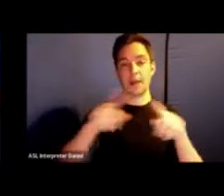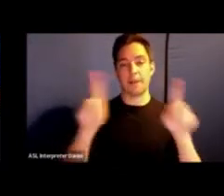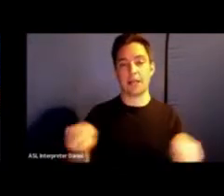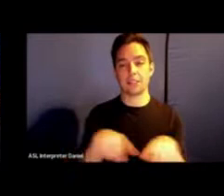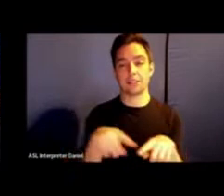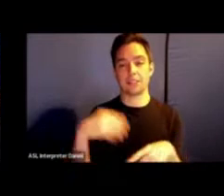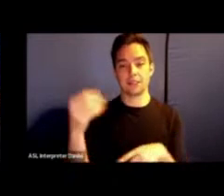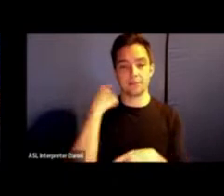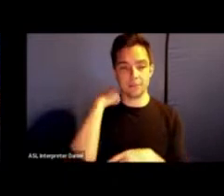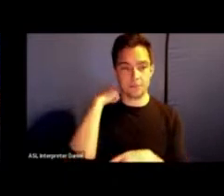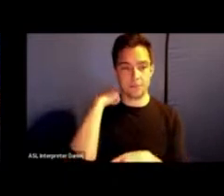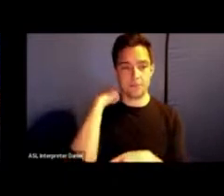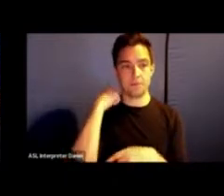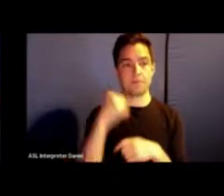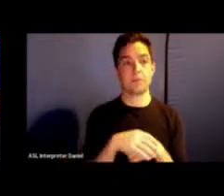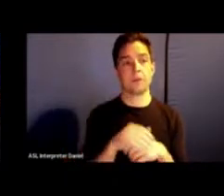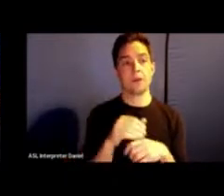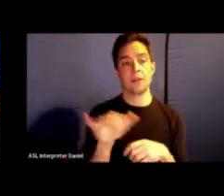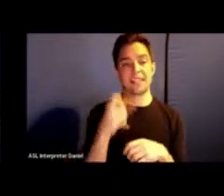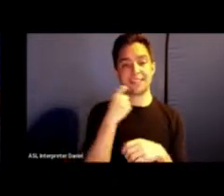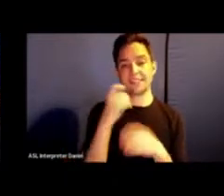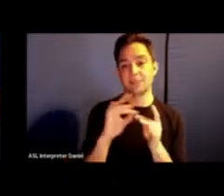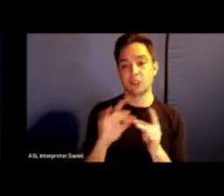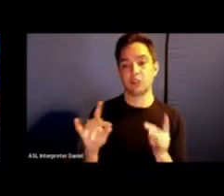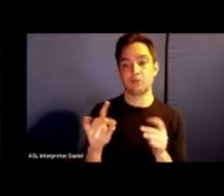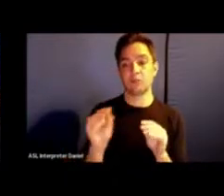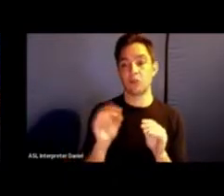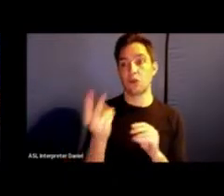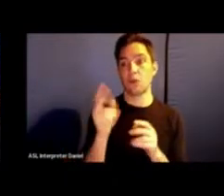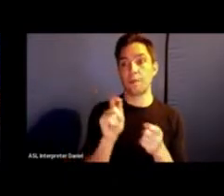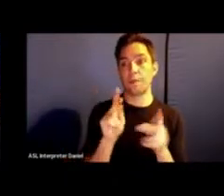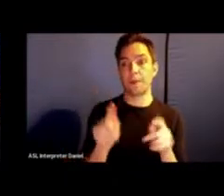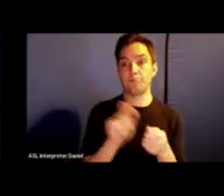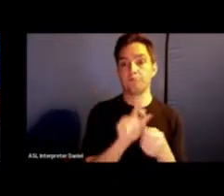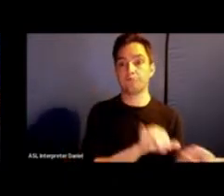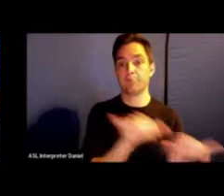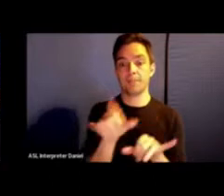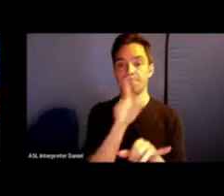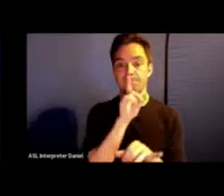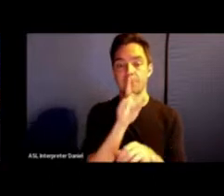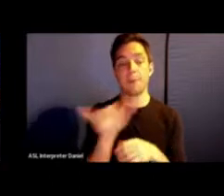outside the box. As I just mentioned, no two people are alike. And as an I&A person, so